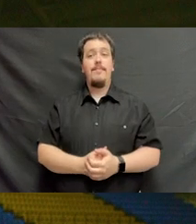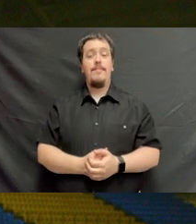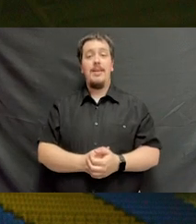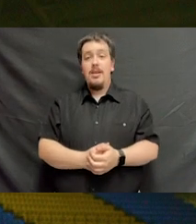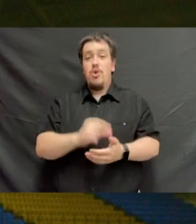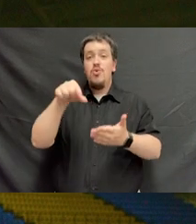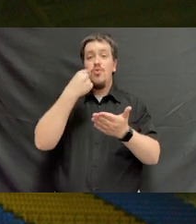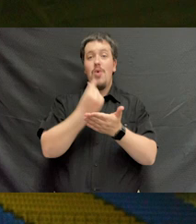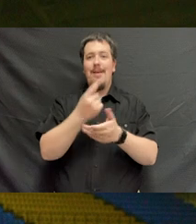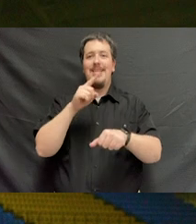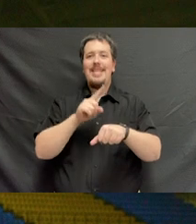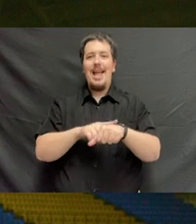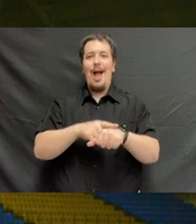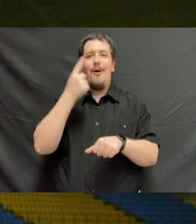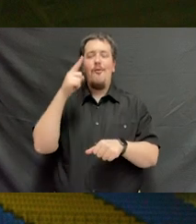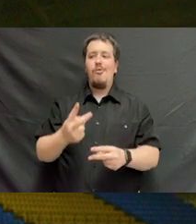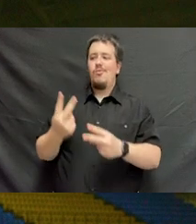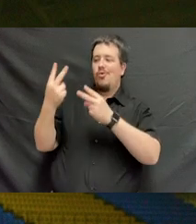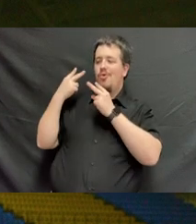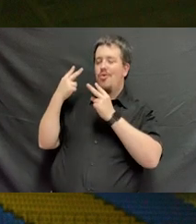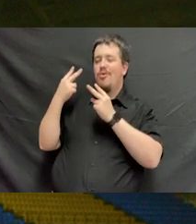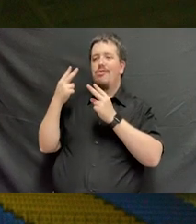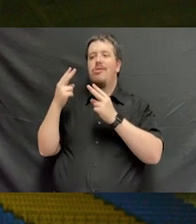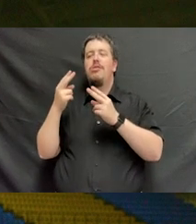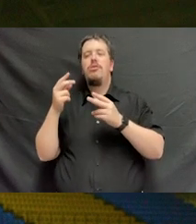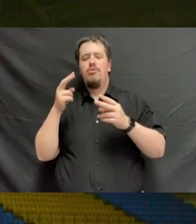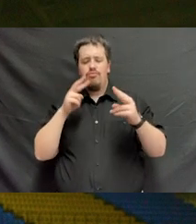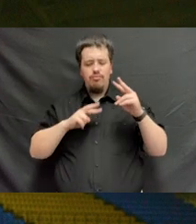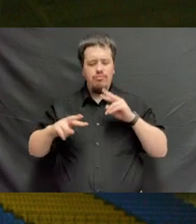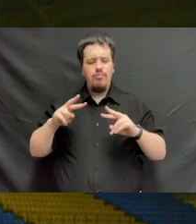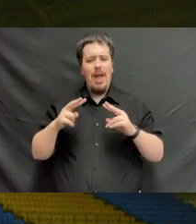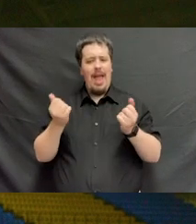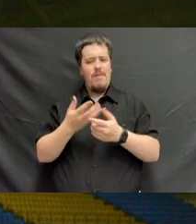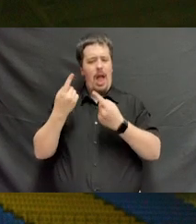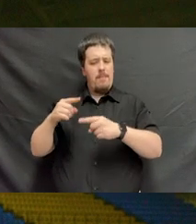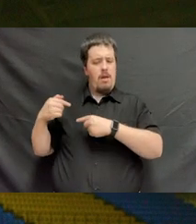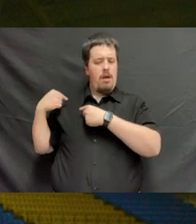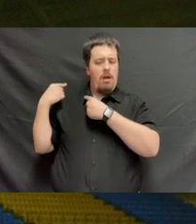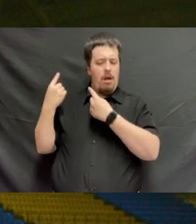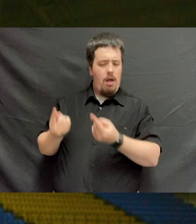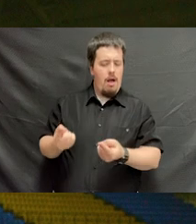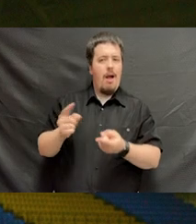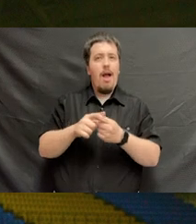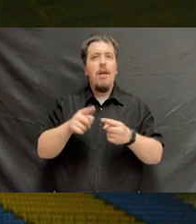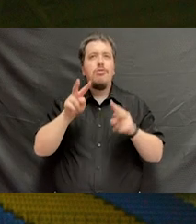Commencement is a time for renewal and reflection, a chance to look back at what has been, and a time to envision the future.